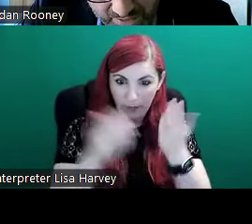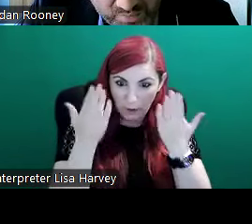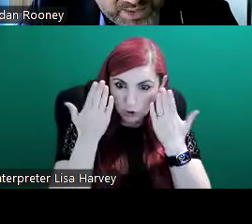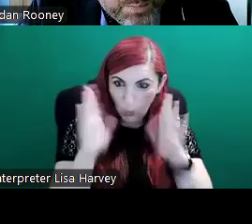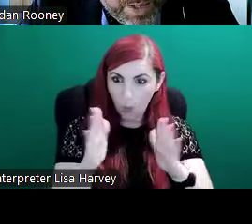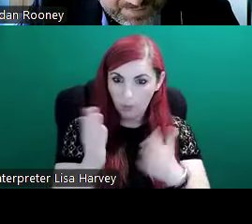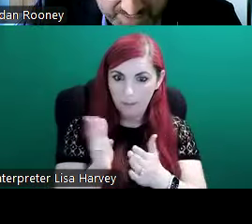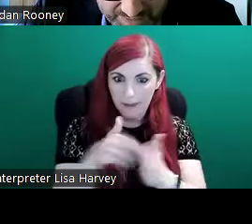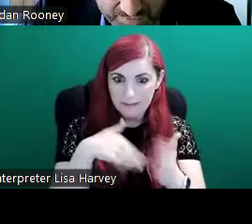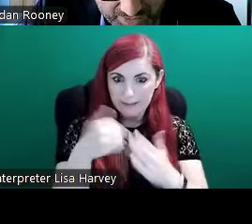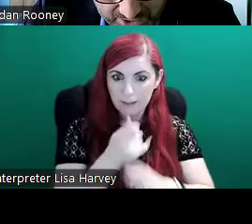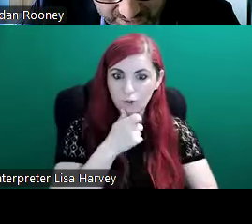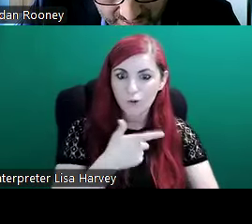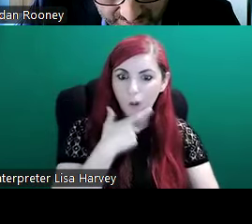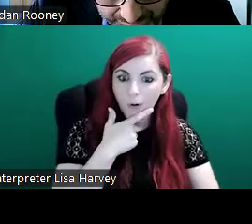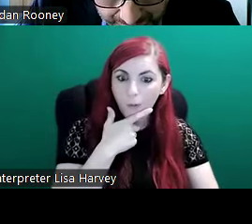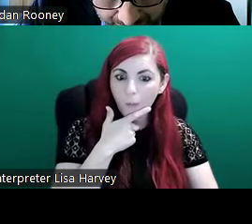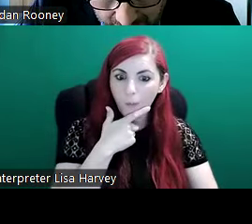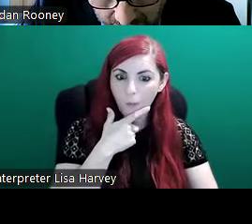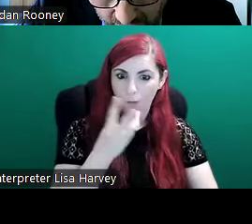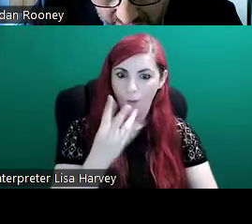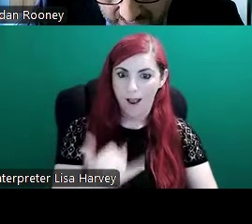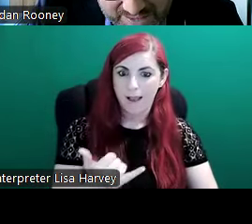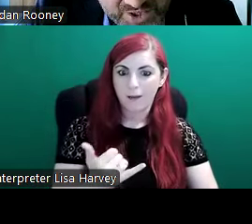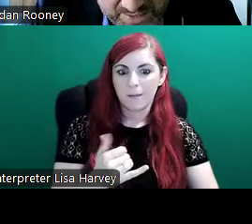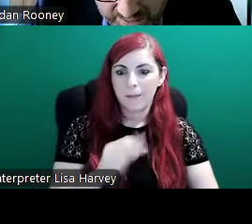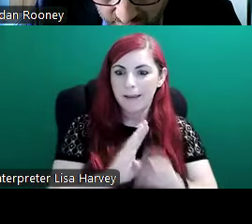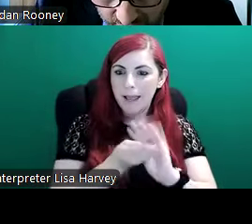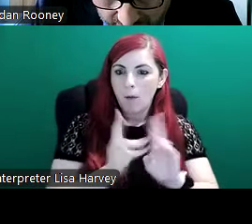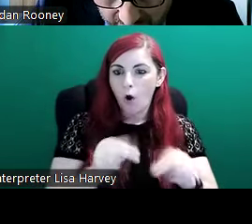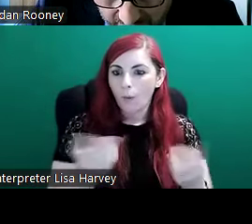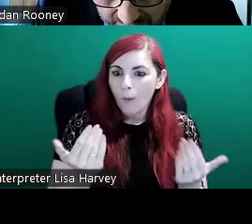and unwelcome references to religious art, though the title suggested otherwise,